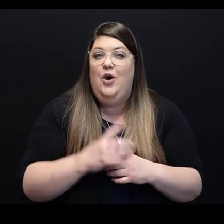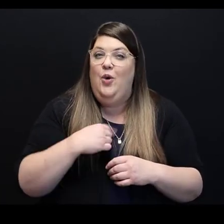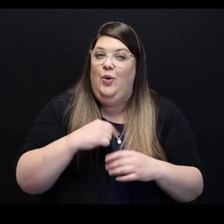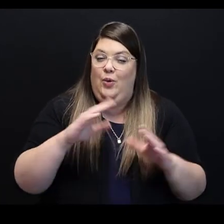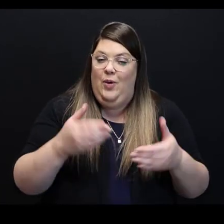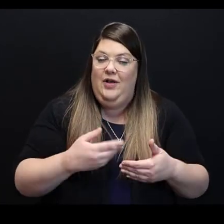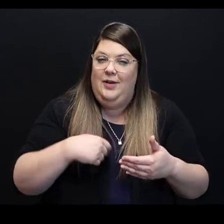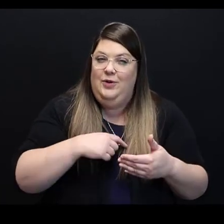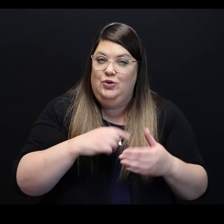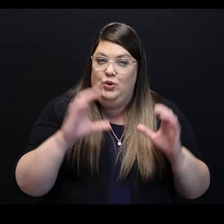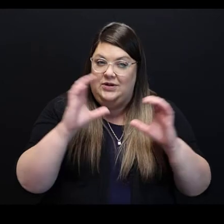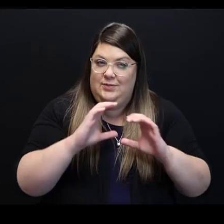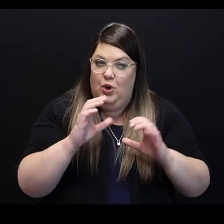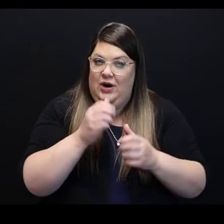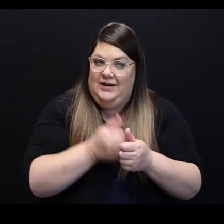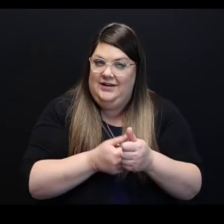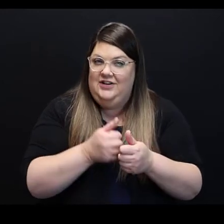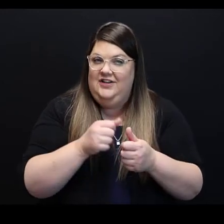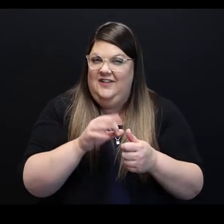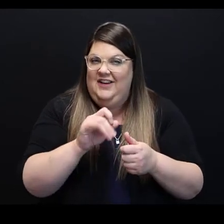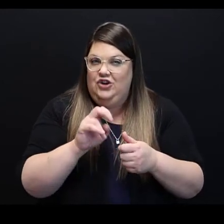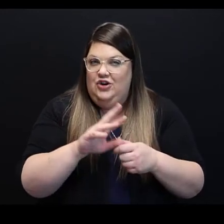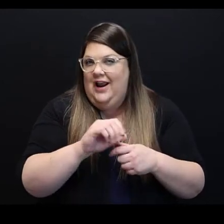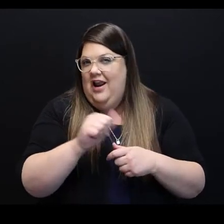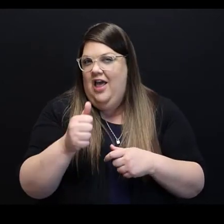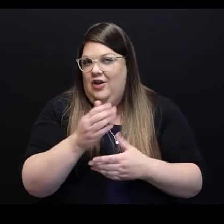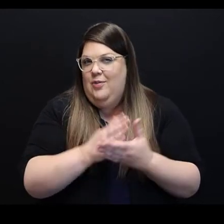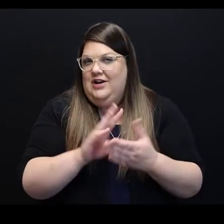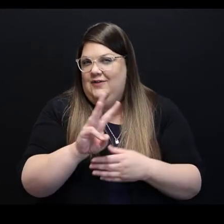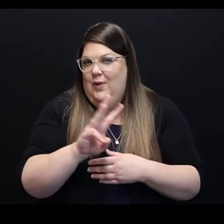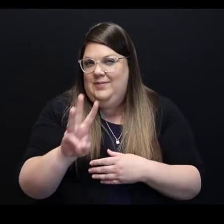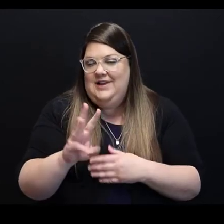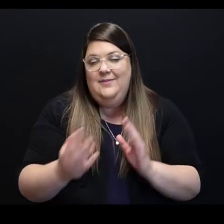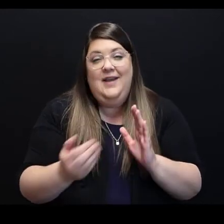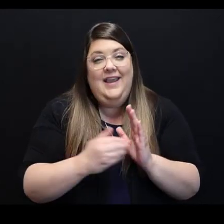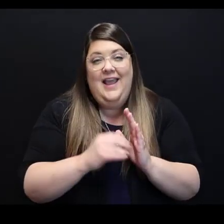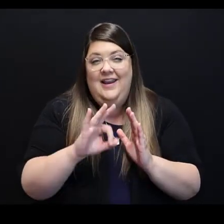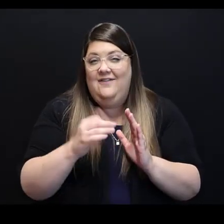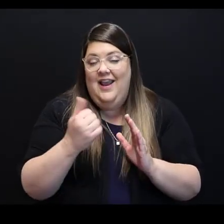explore these features and other areas of the website. Again, if you have questions or need